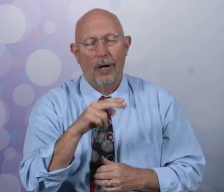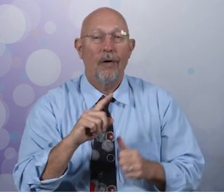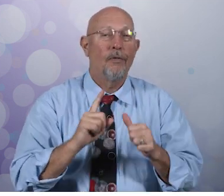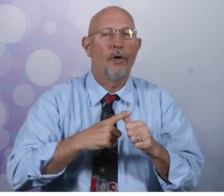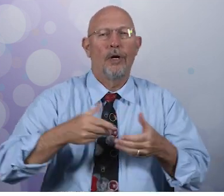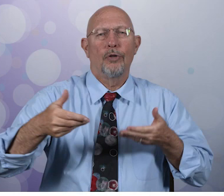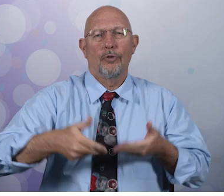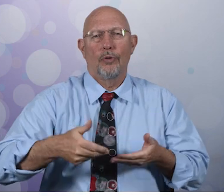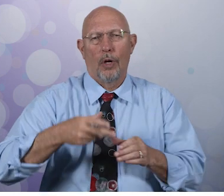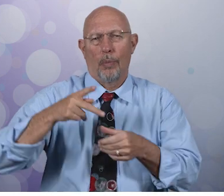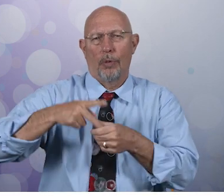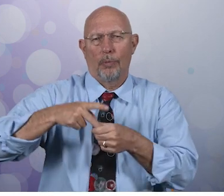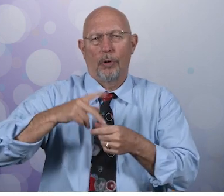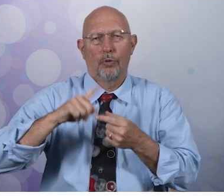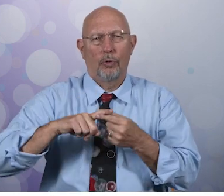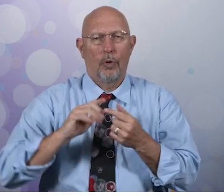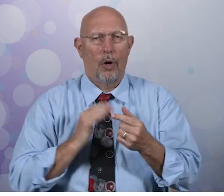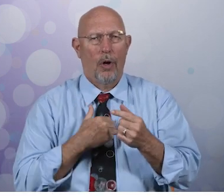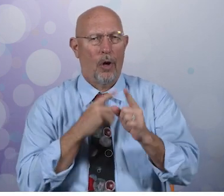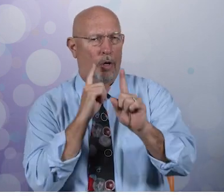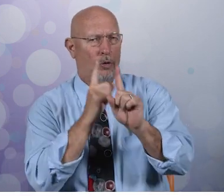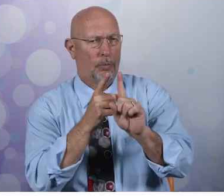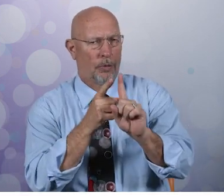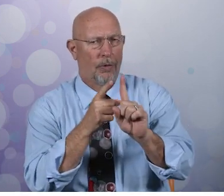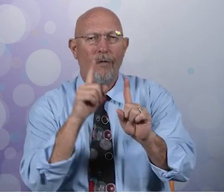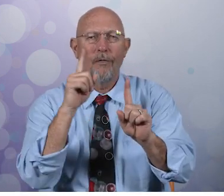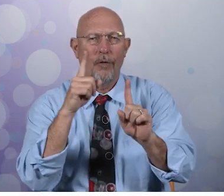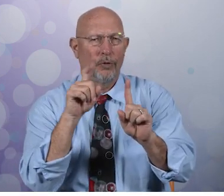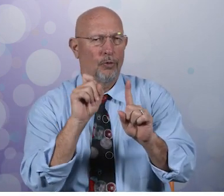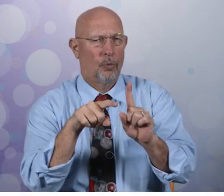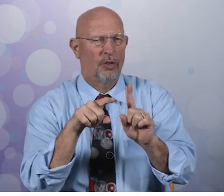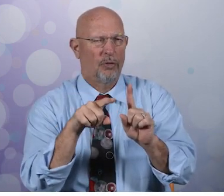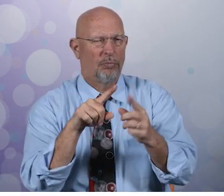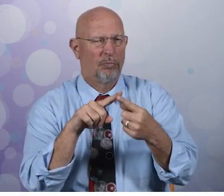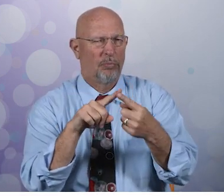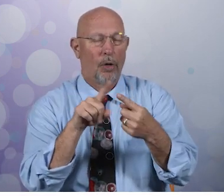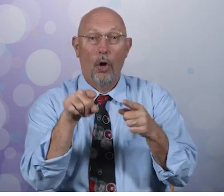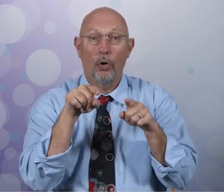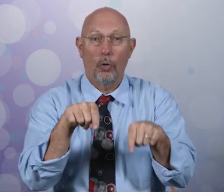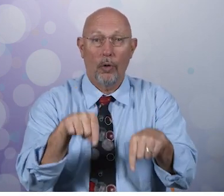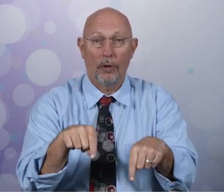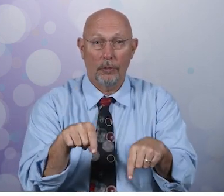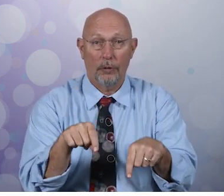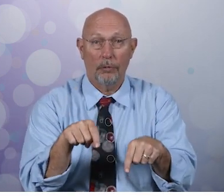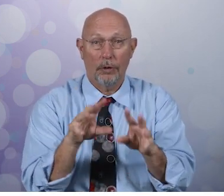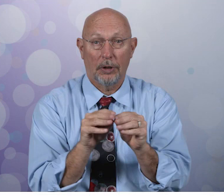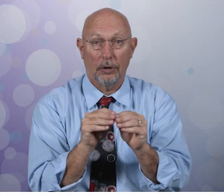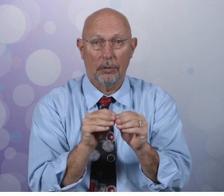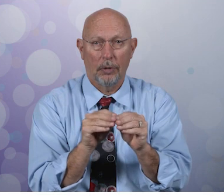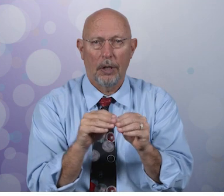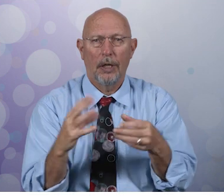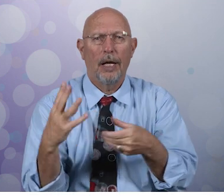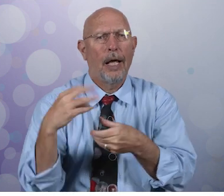the participants to our objectives today, which are in question form. During this session, Engaging Families in the Alternate